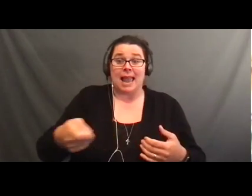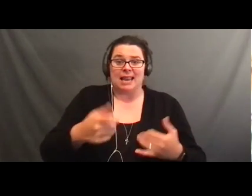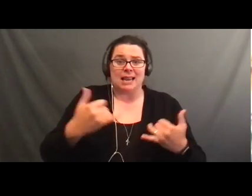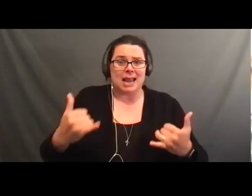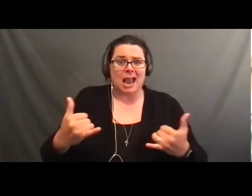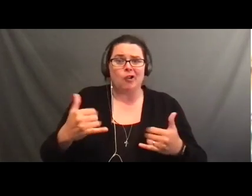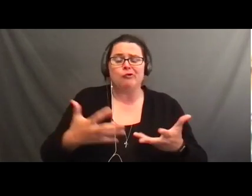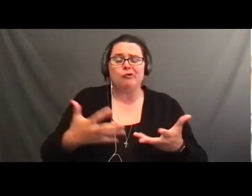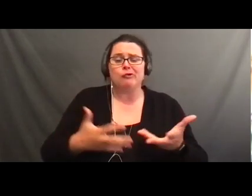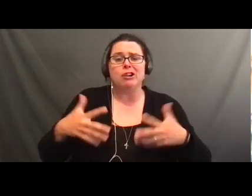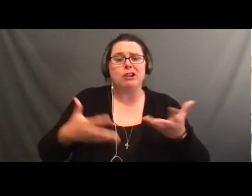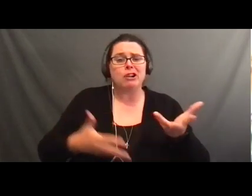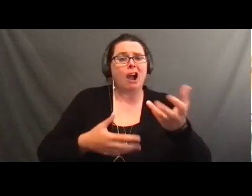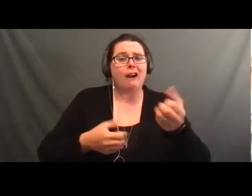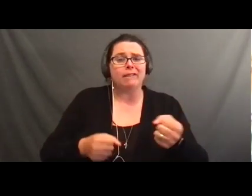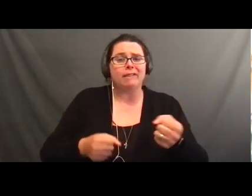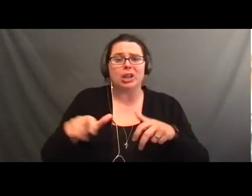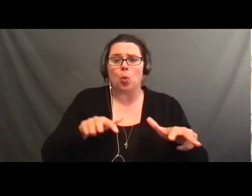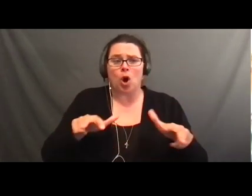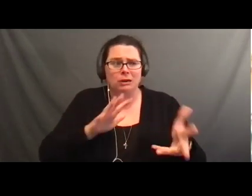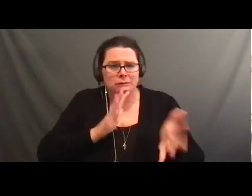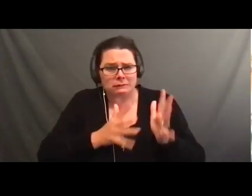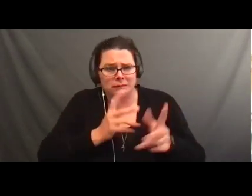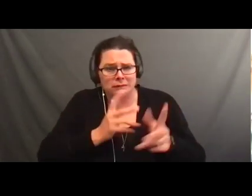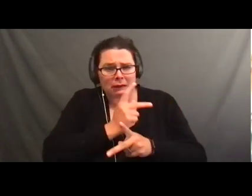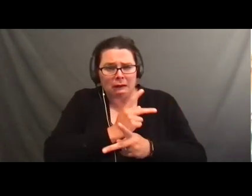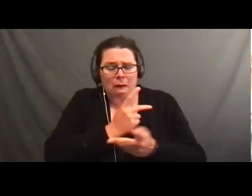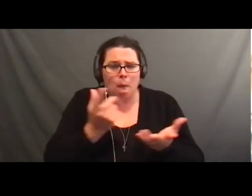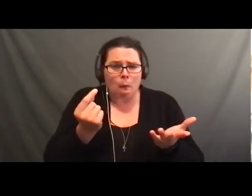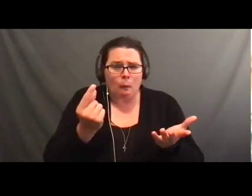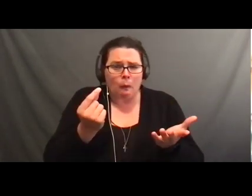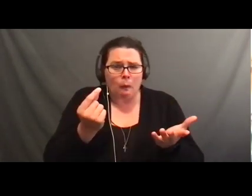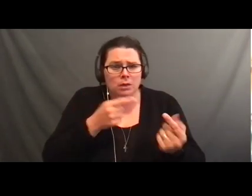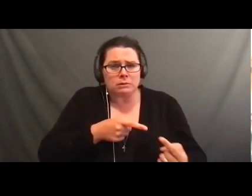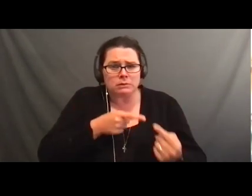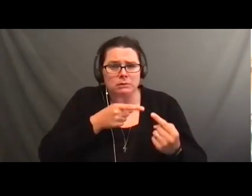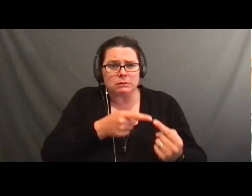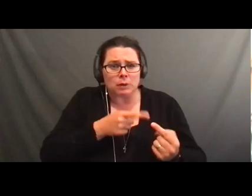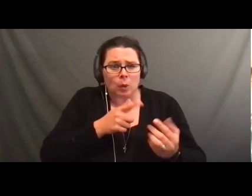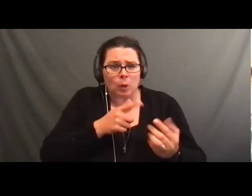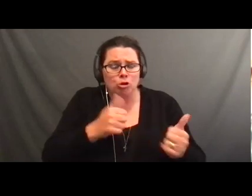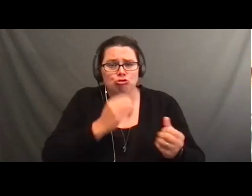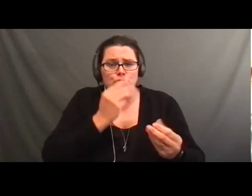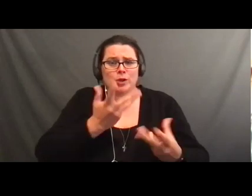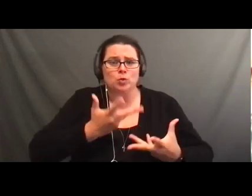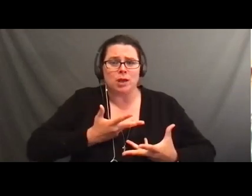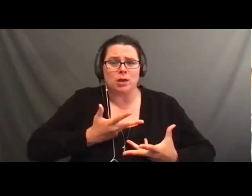So you just have to keep working to find what they're trying to tell you.